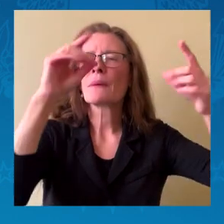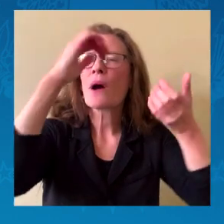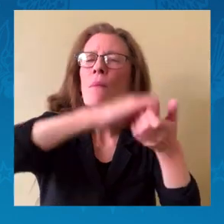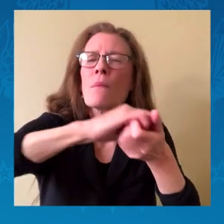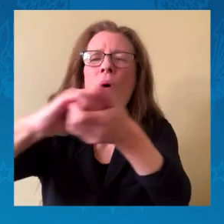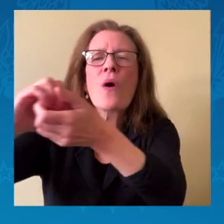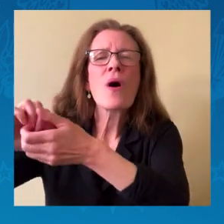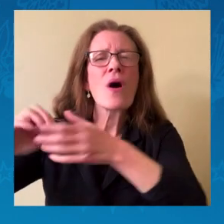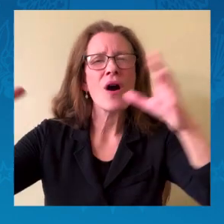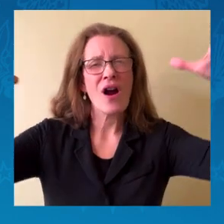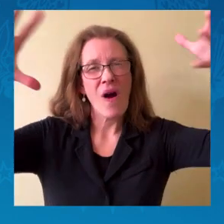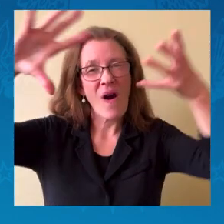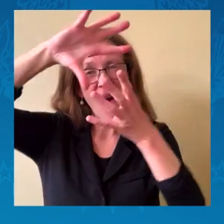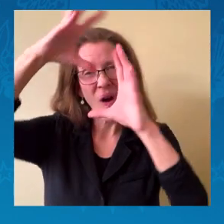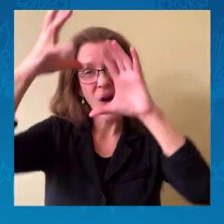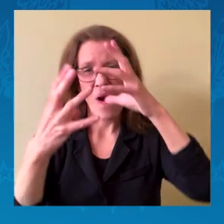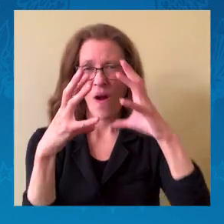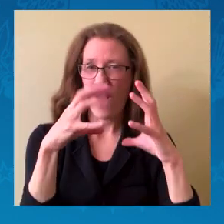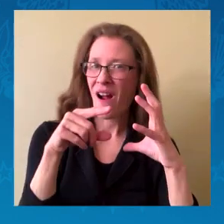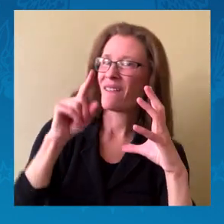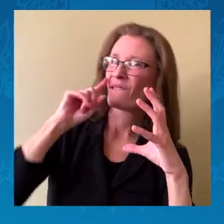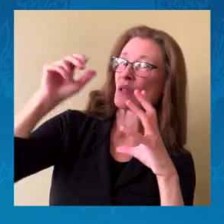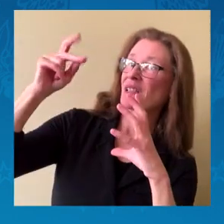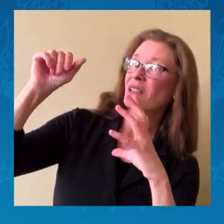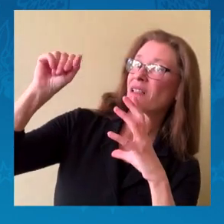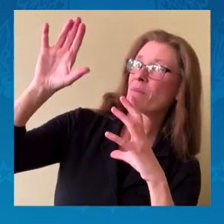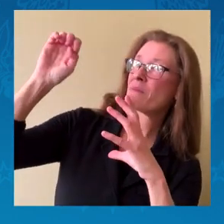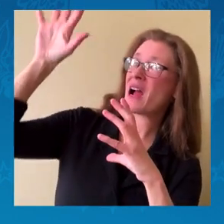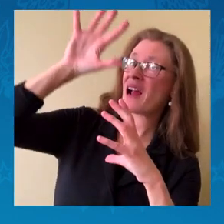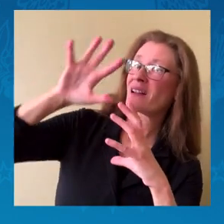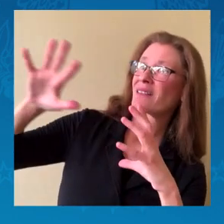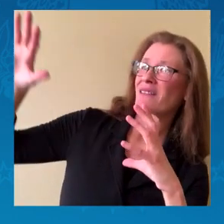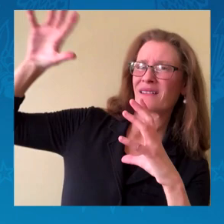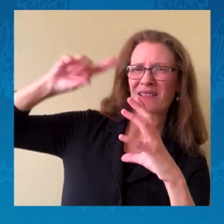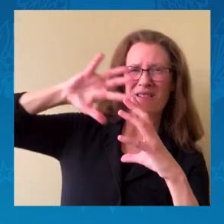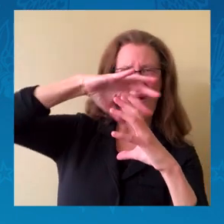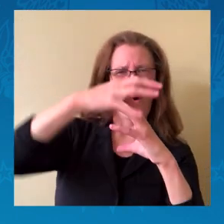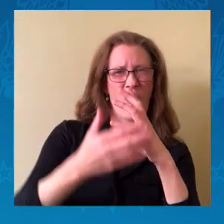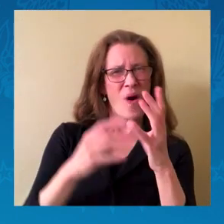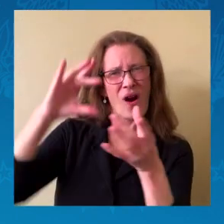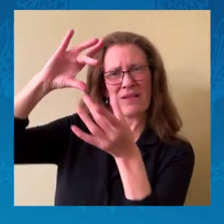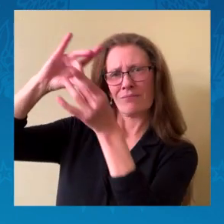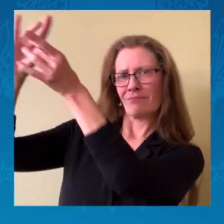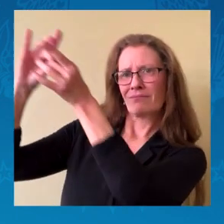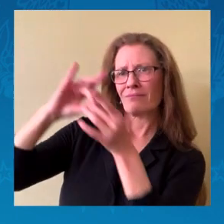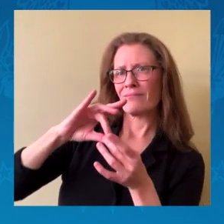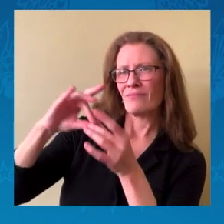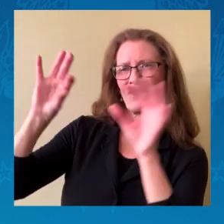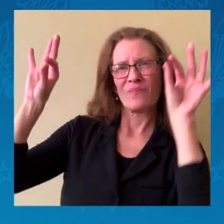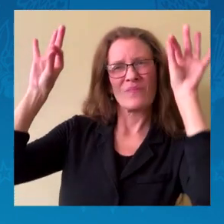is so broad it cuts across the national security and civilian space. It cuts across public and private.